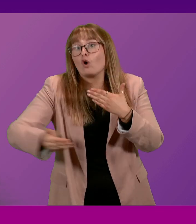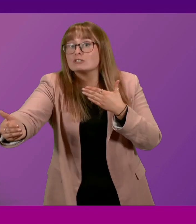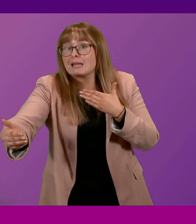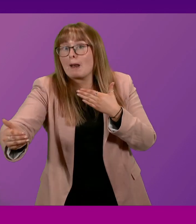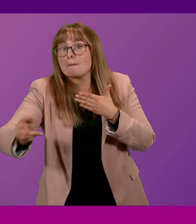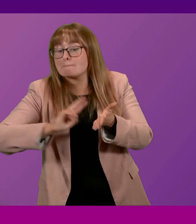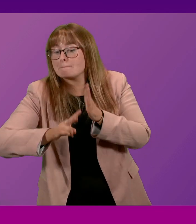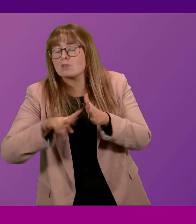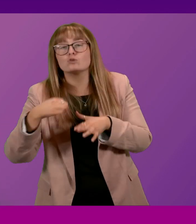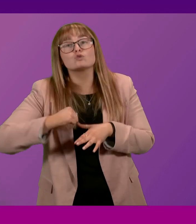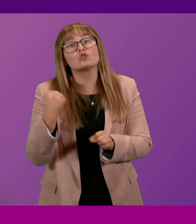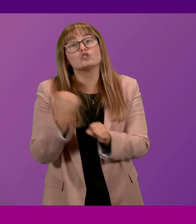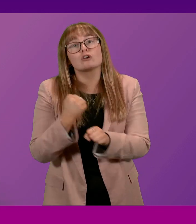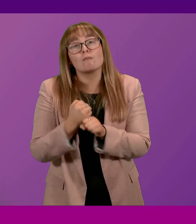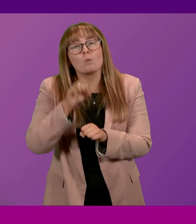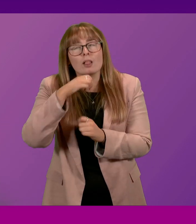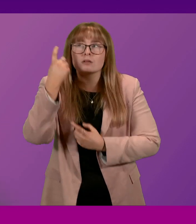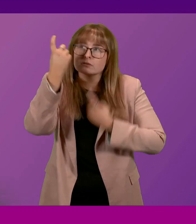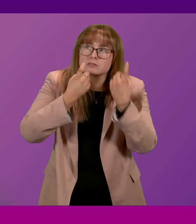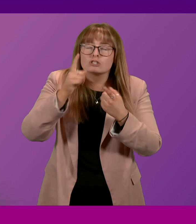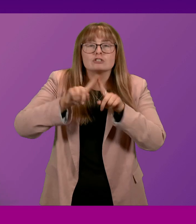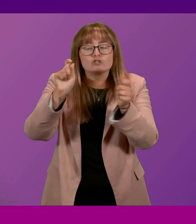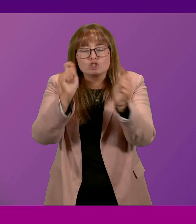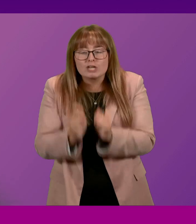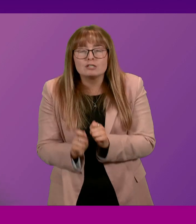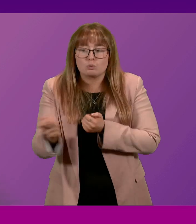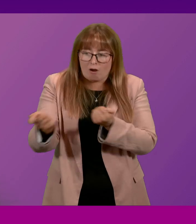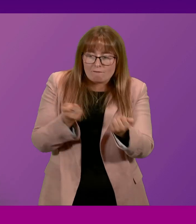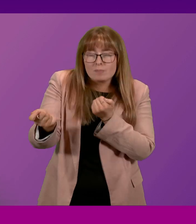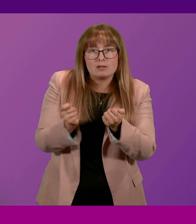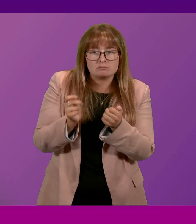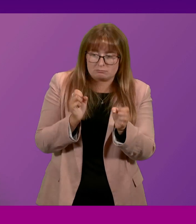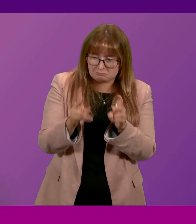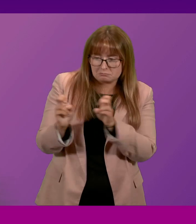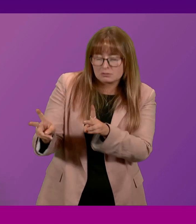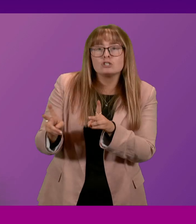will the Scottish Government consider changes to governance mechanisms to mitigate the risk